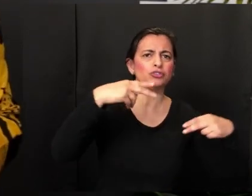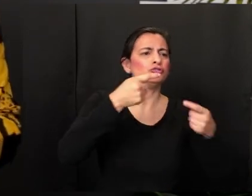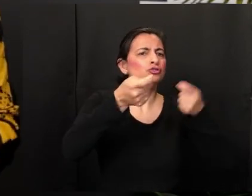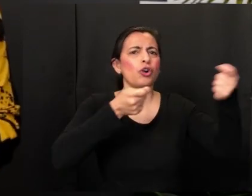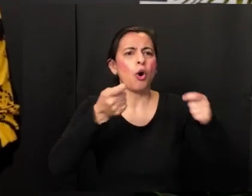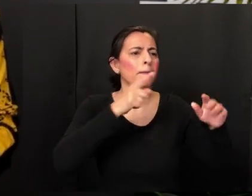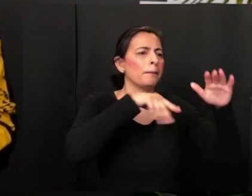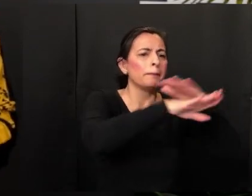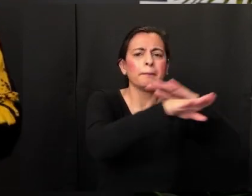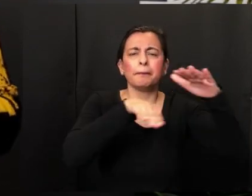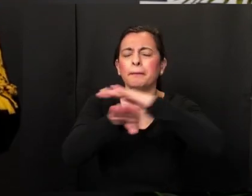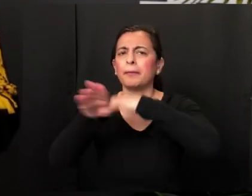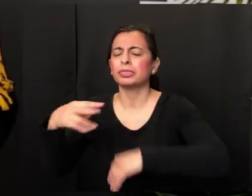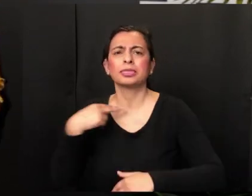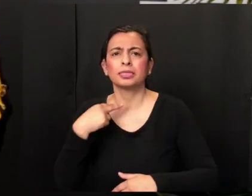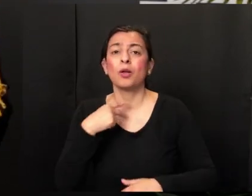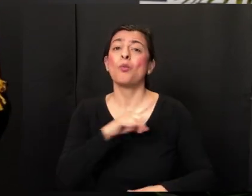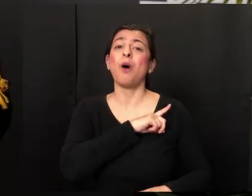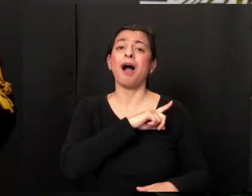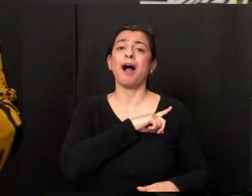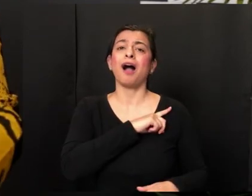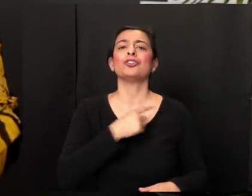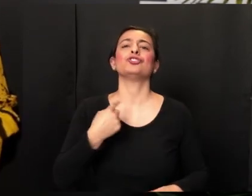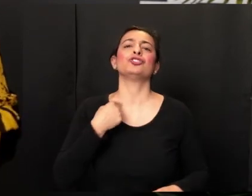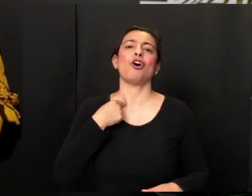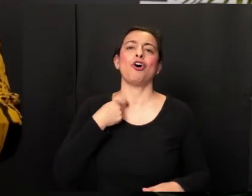Preventing him from being able to use the same resources